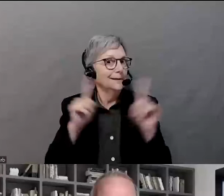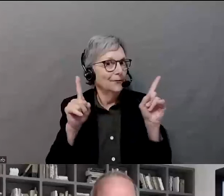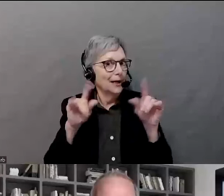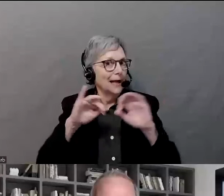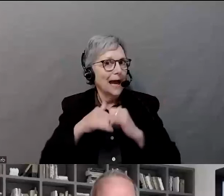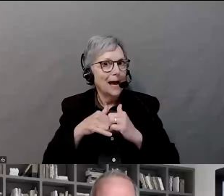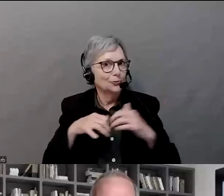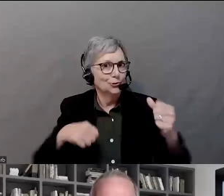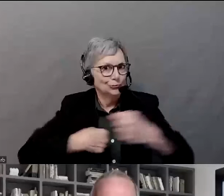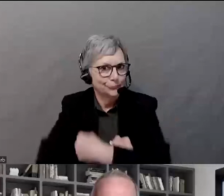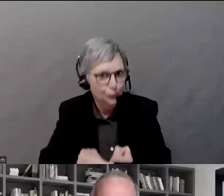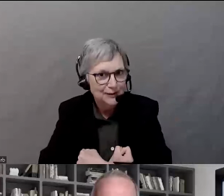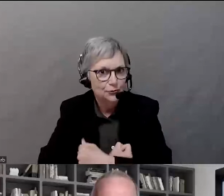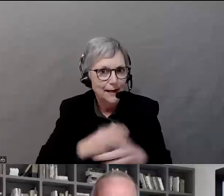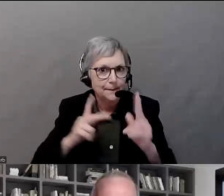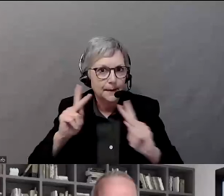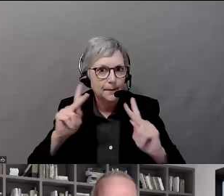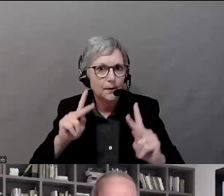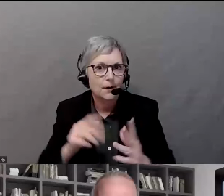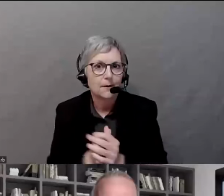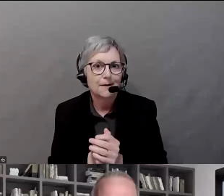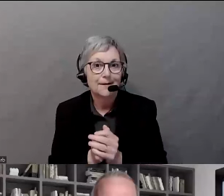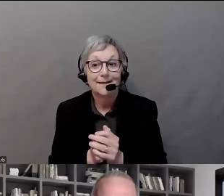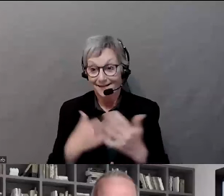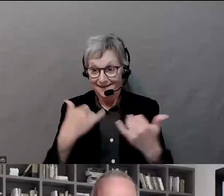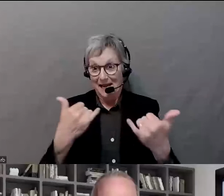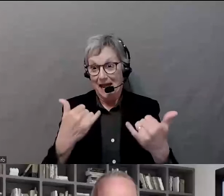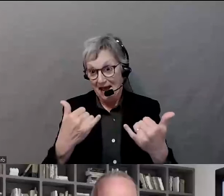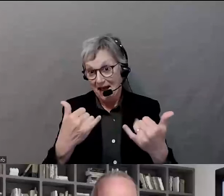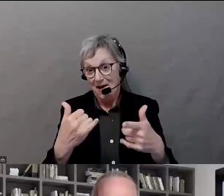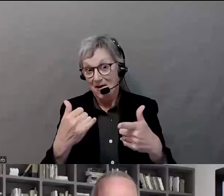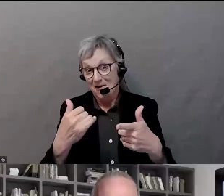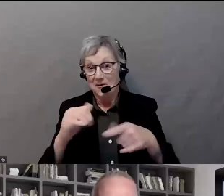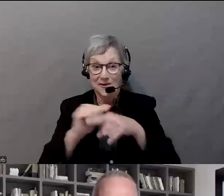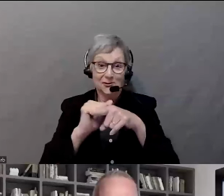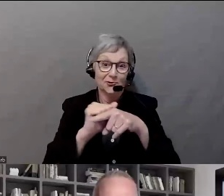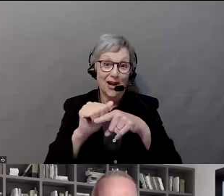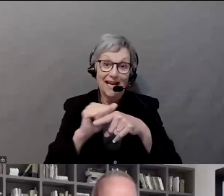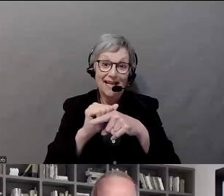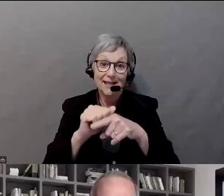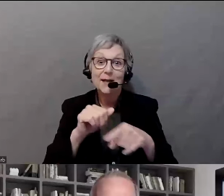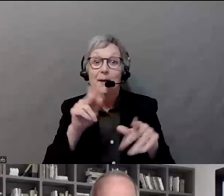I THINK THE TRAINING IS DONE -- A LOT OF PEOPLE CAN TAKE THAT TRAINING ON HOW TO DEESCALATE.